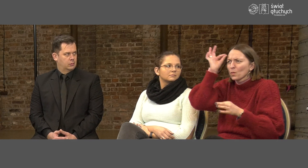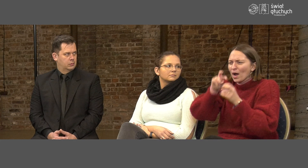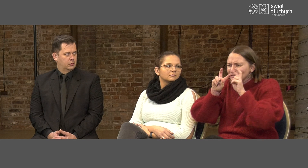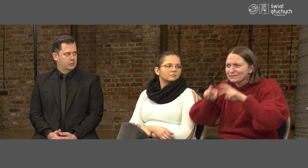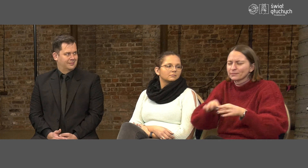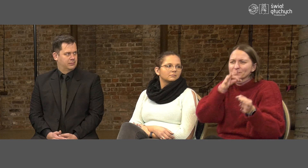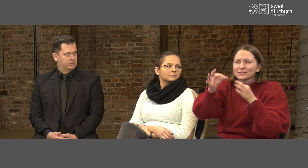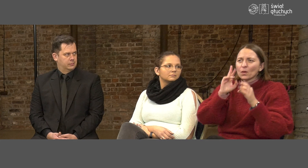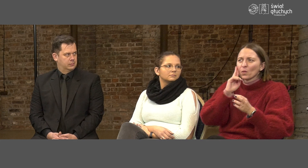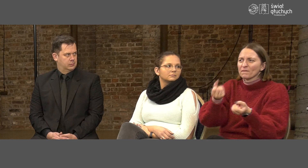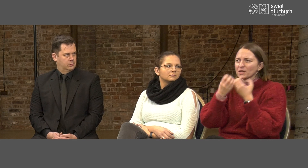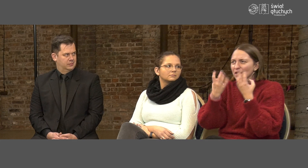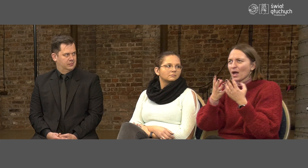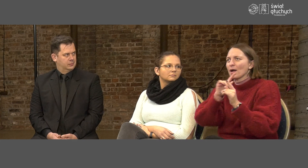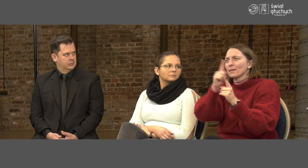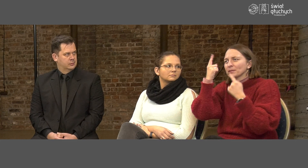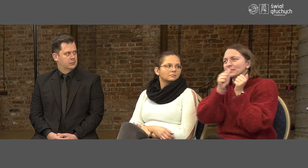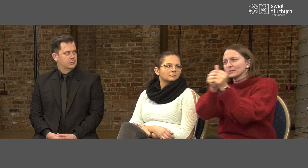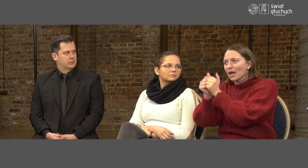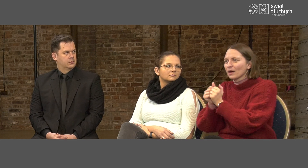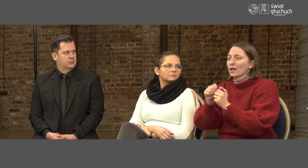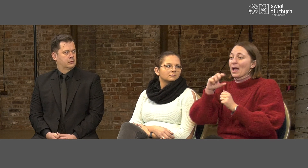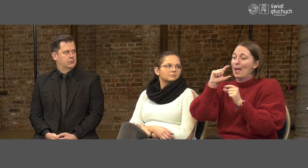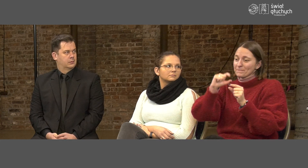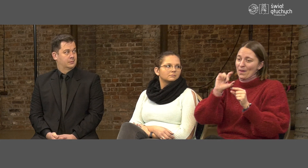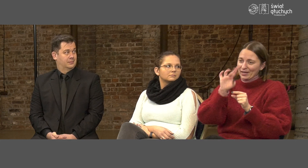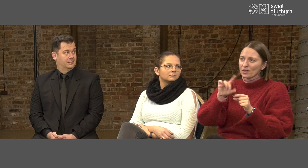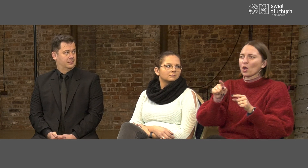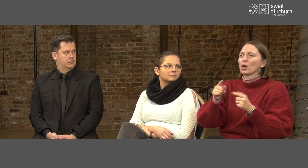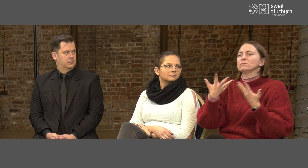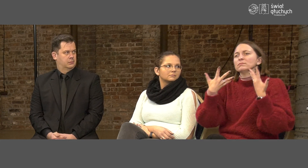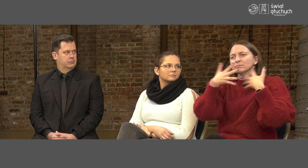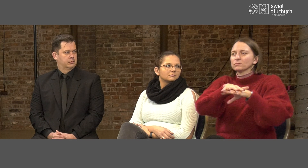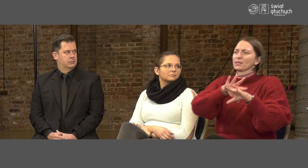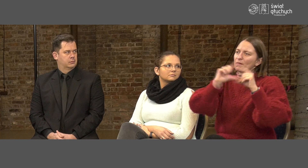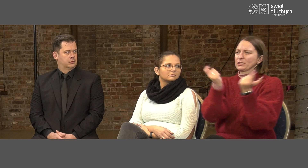I had to analyze it, ask deaf people, ask for explanations, get their opinions. Lowercase "d" —